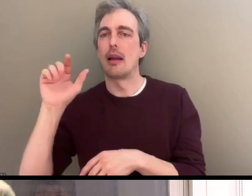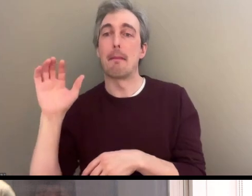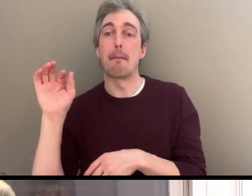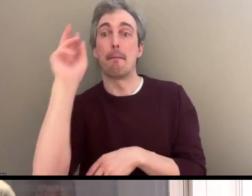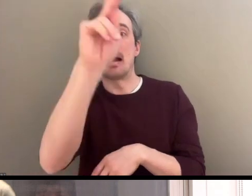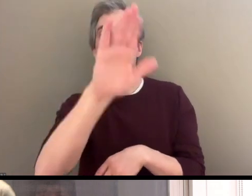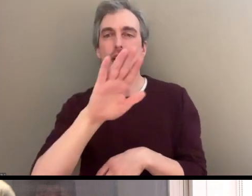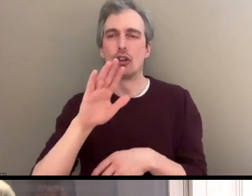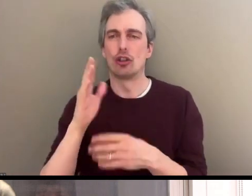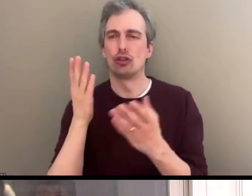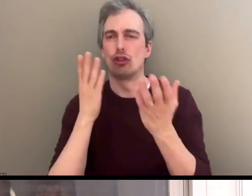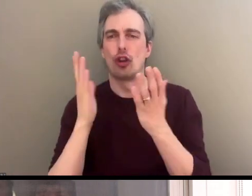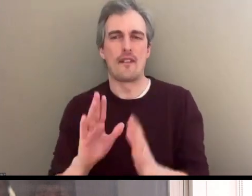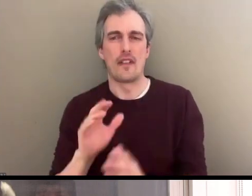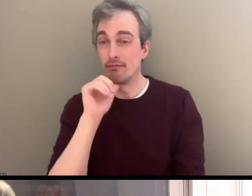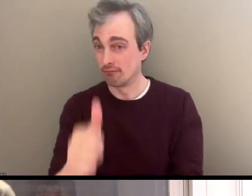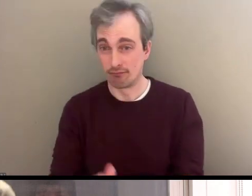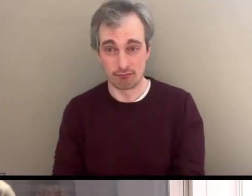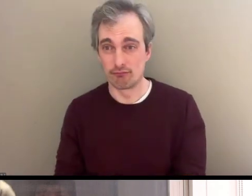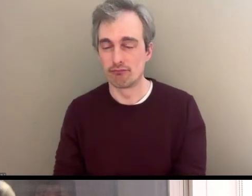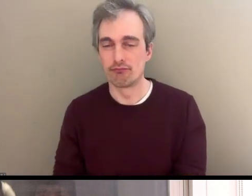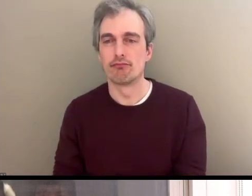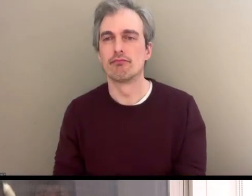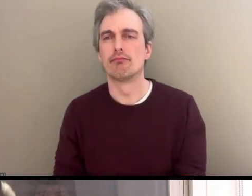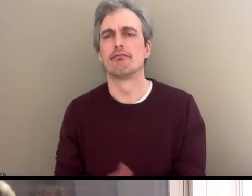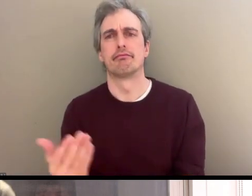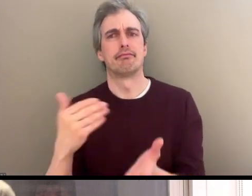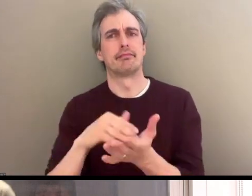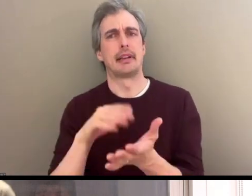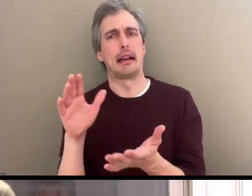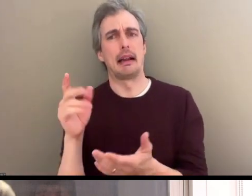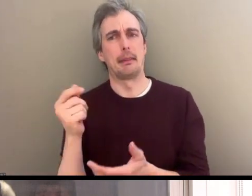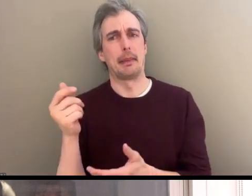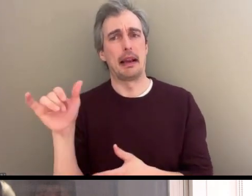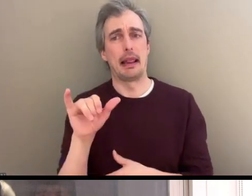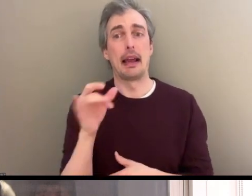So again, kind of like Lighthouse, you could use it to test intranet pages.